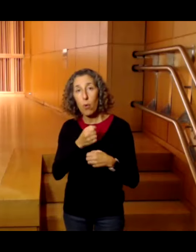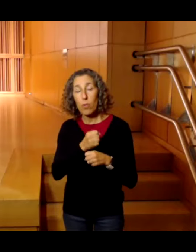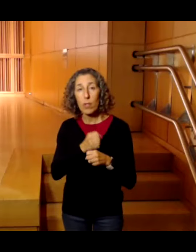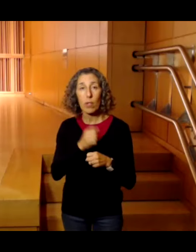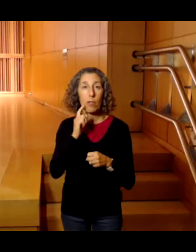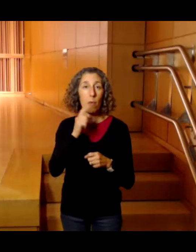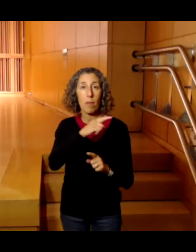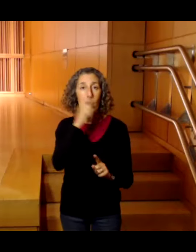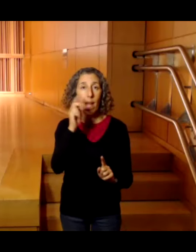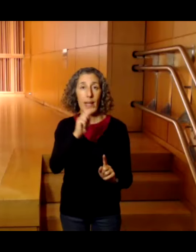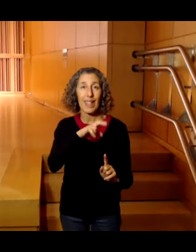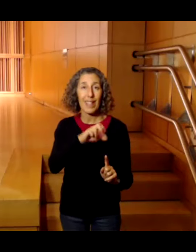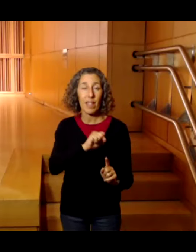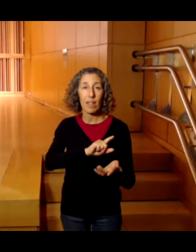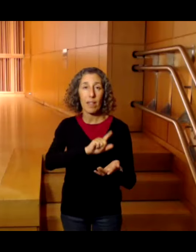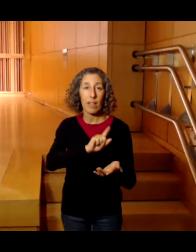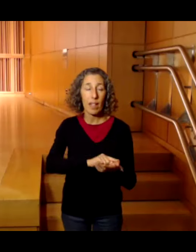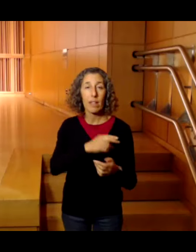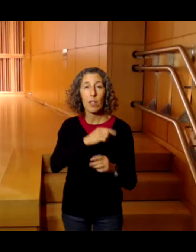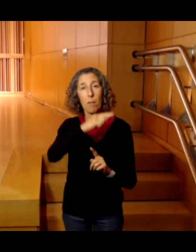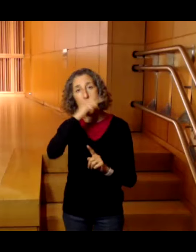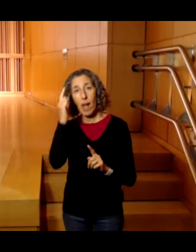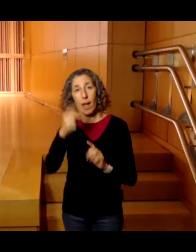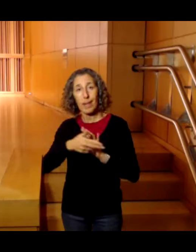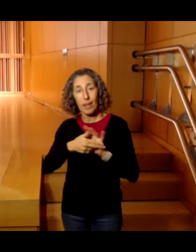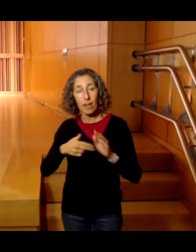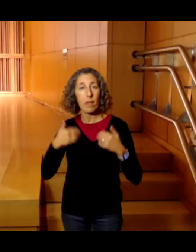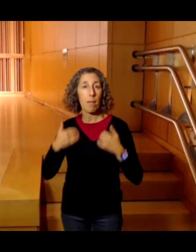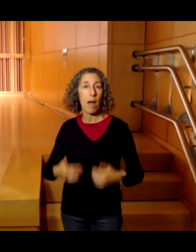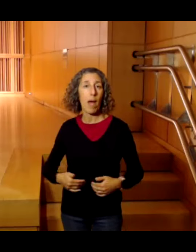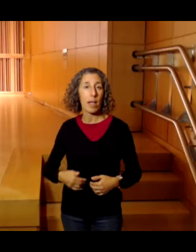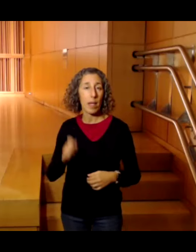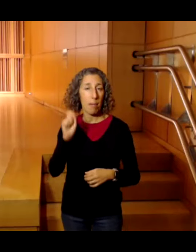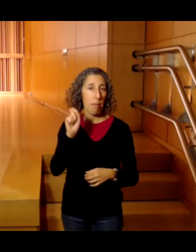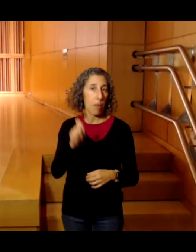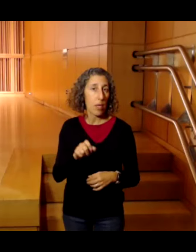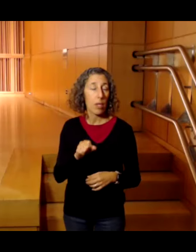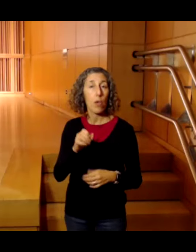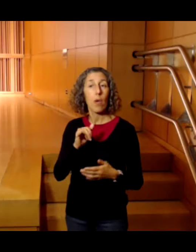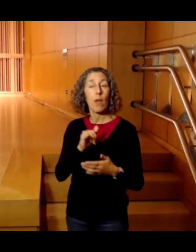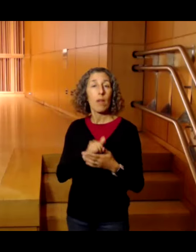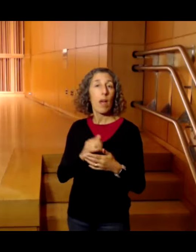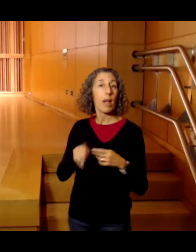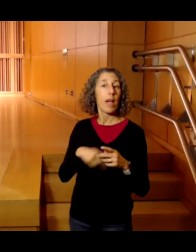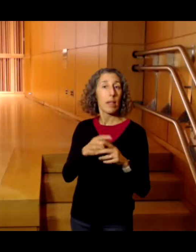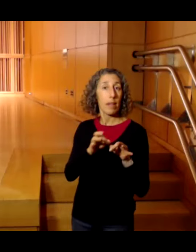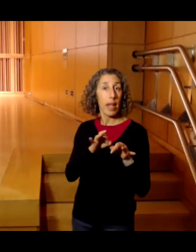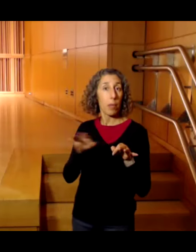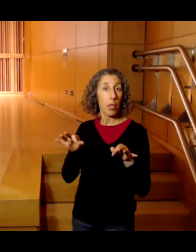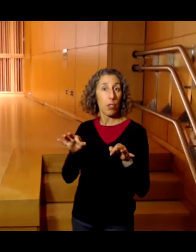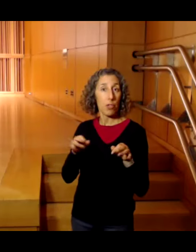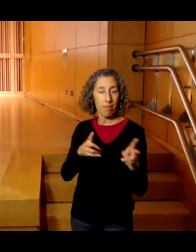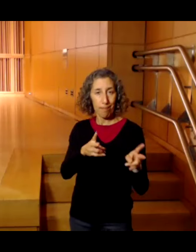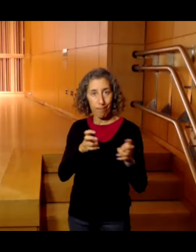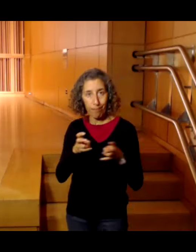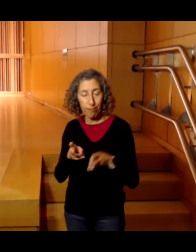Blackness of a body. Indeed, such deliberate, critical swerves away from the expected.